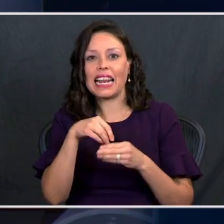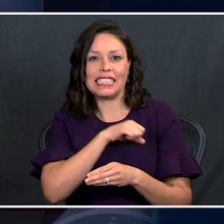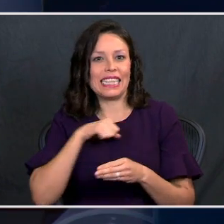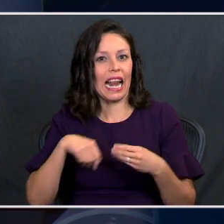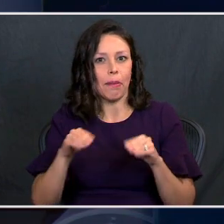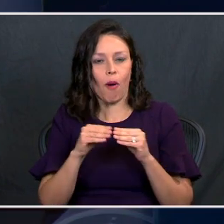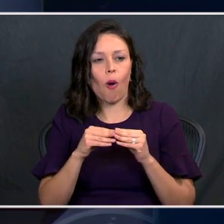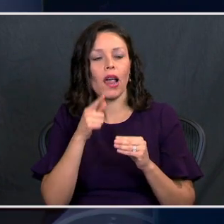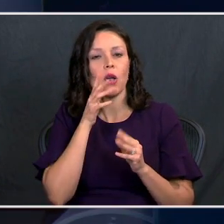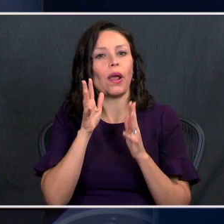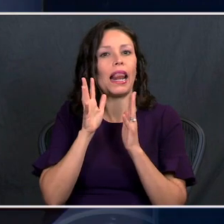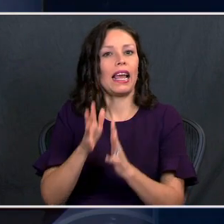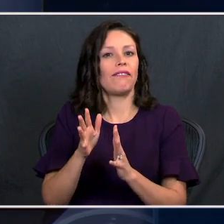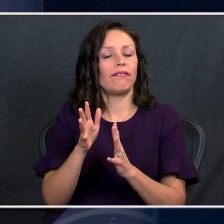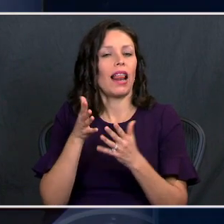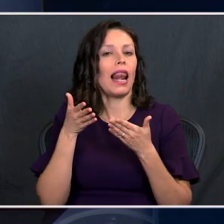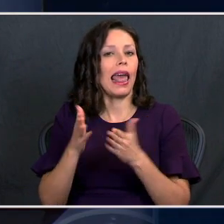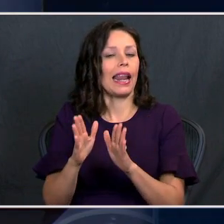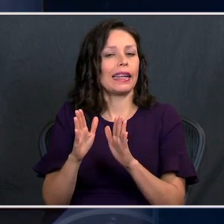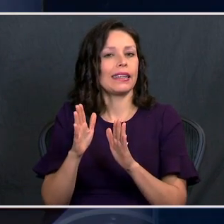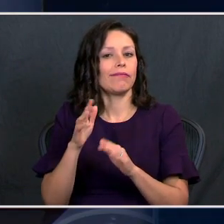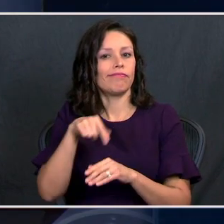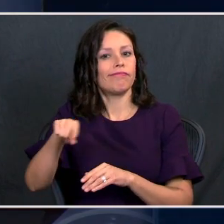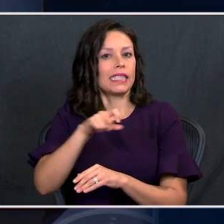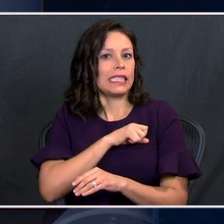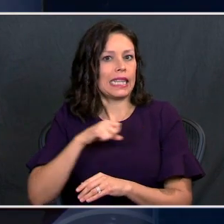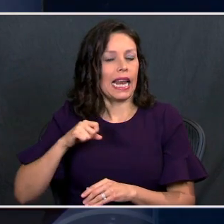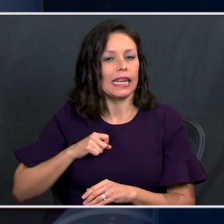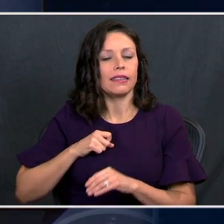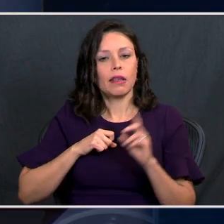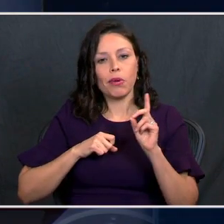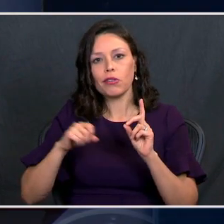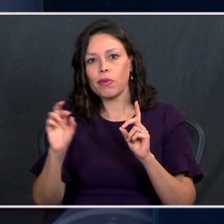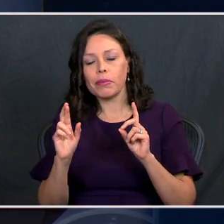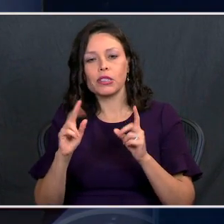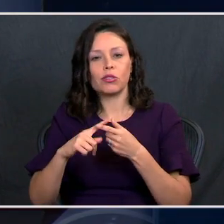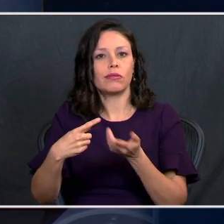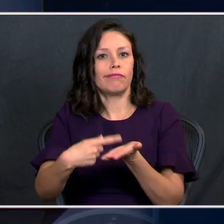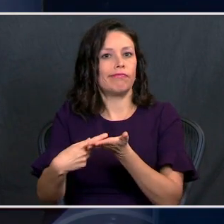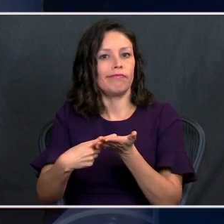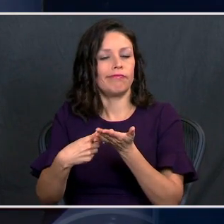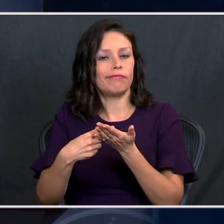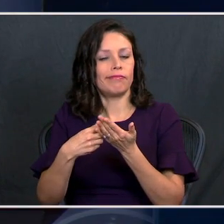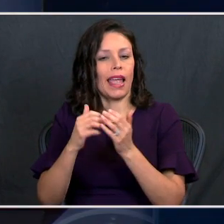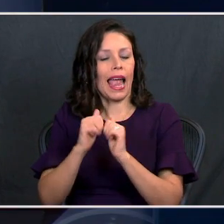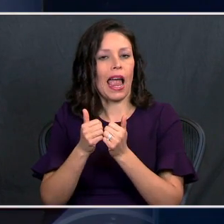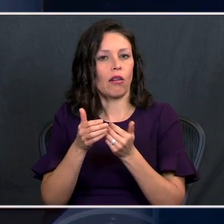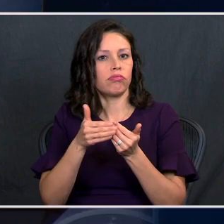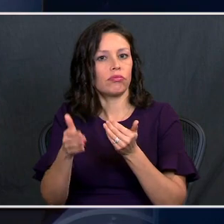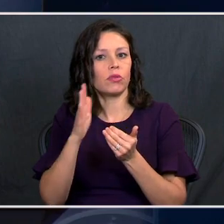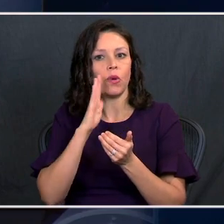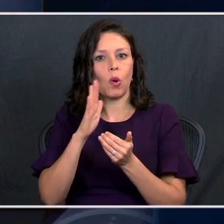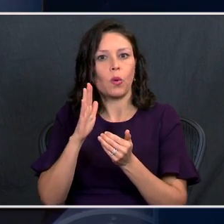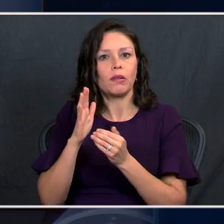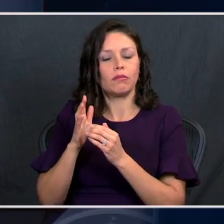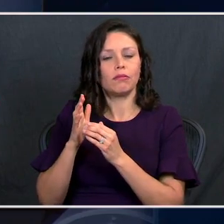and he will leave it up to members of the Senate, Democrats and Republicans, to determine how they will hold the former President accountable. The Press: On quickly --